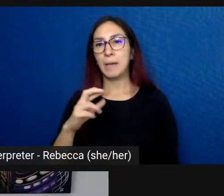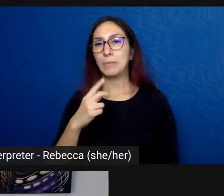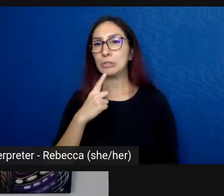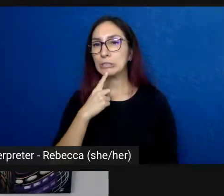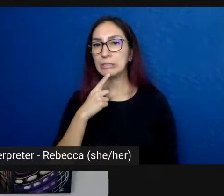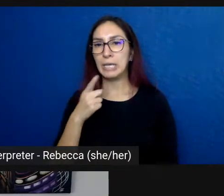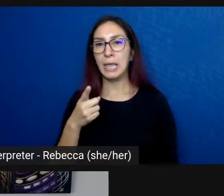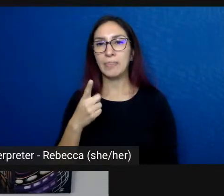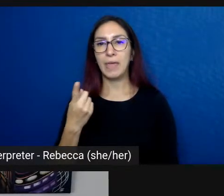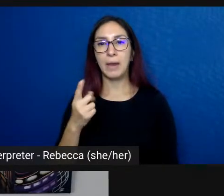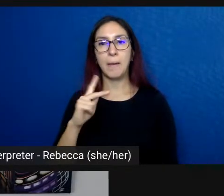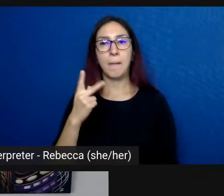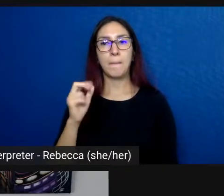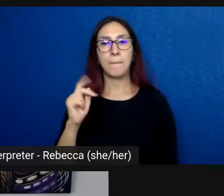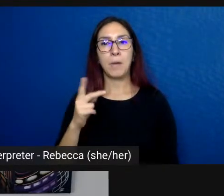≫: Great.